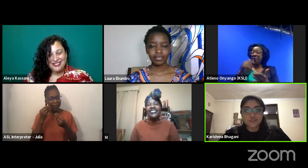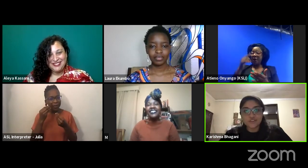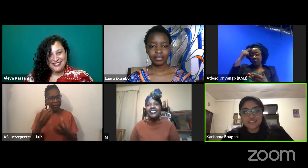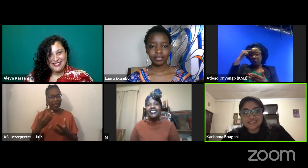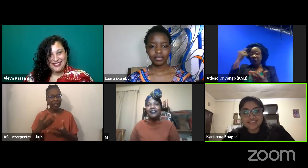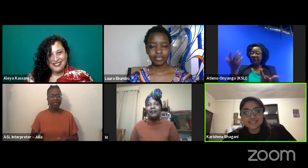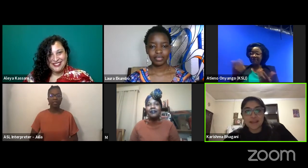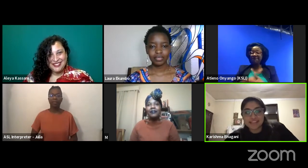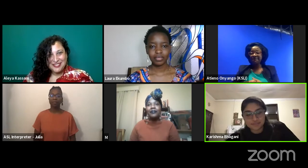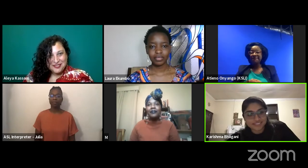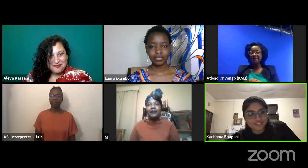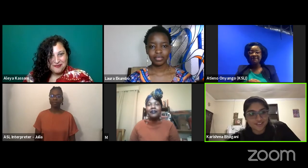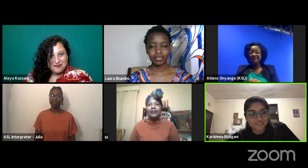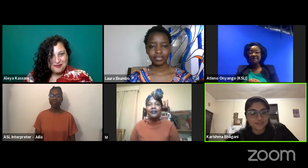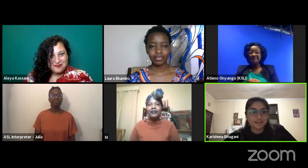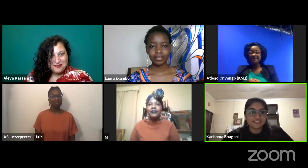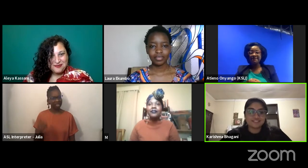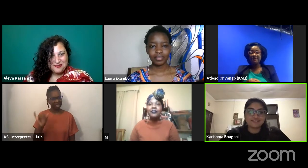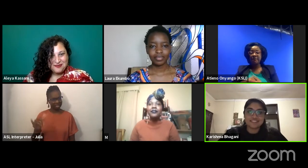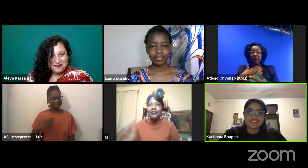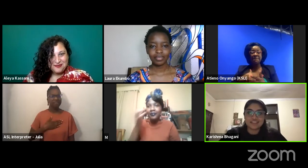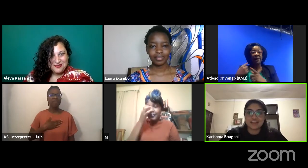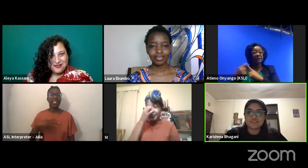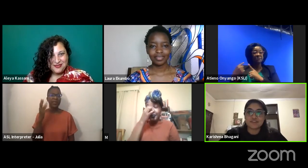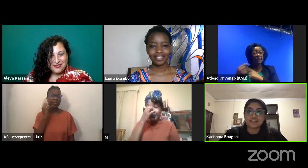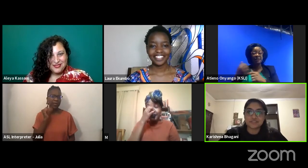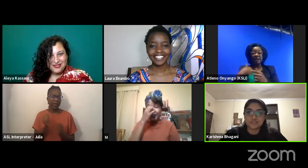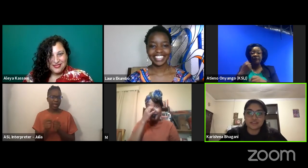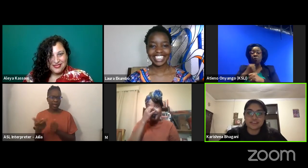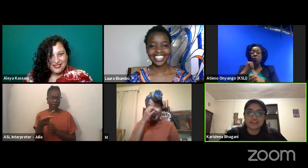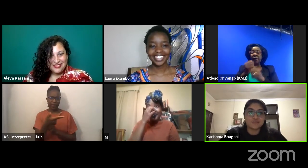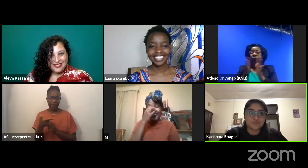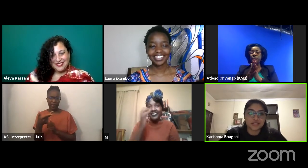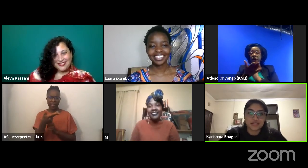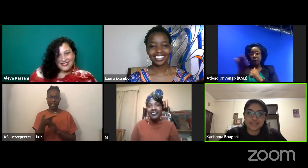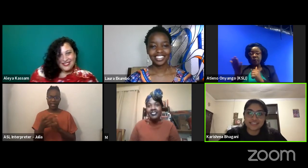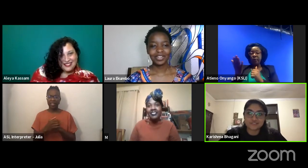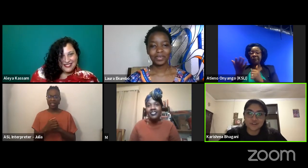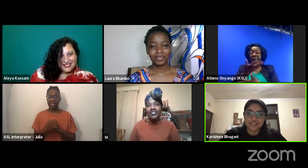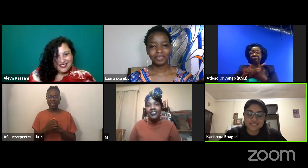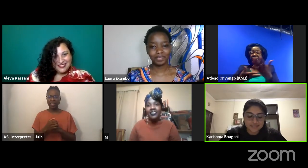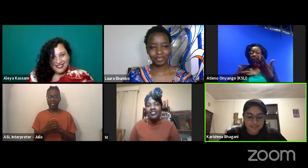So this is my experience of having worked with you and interacting with you in individual and collective rights.